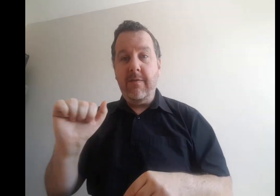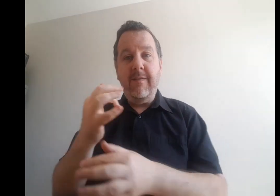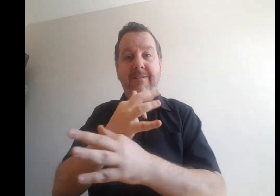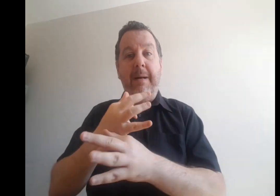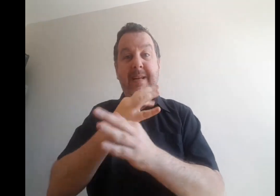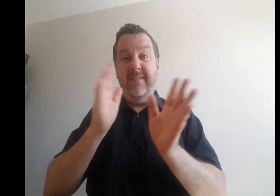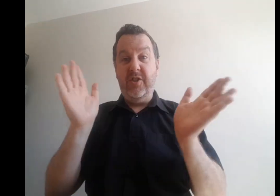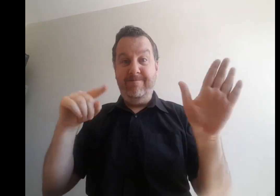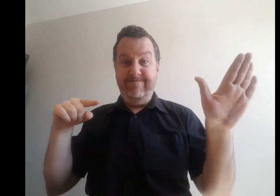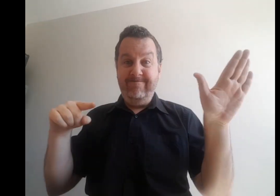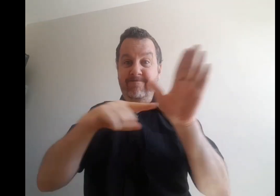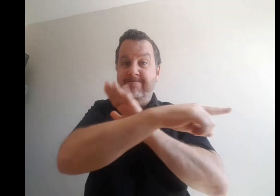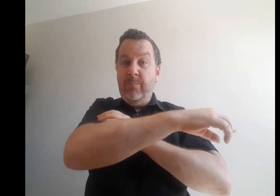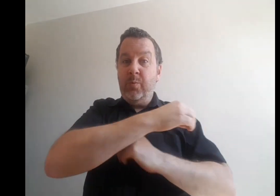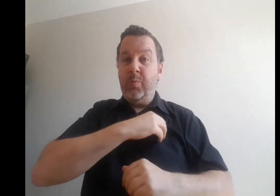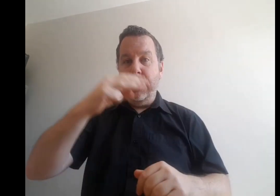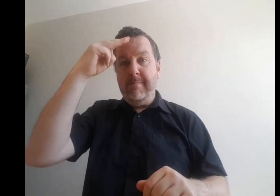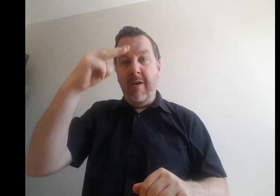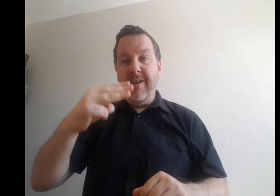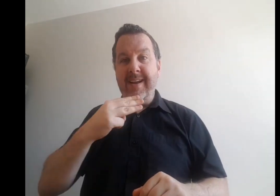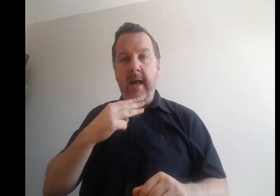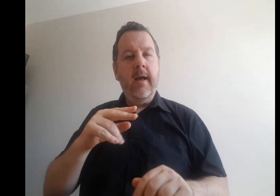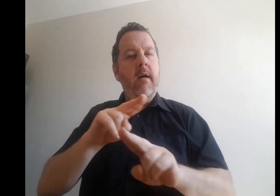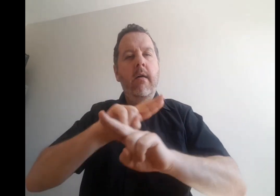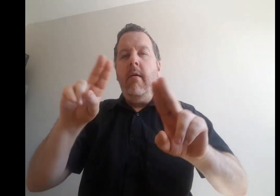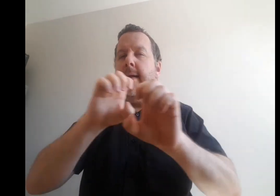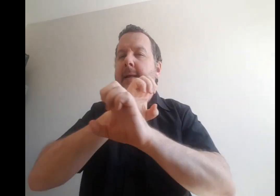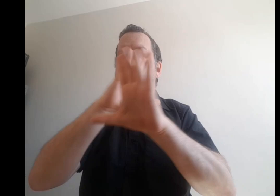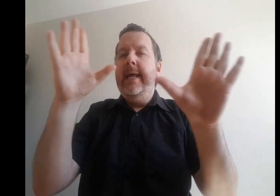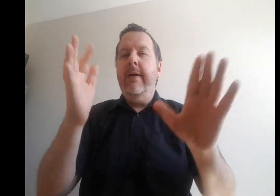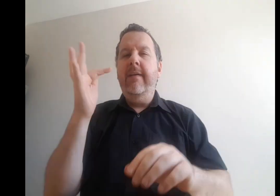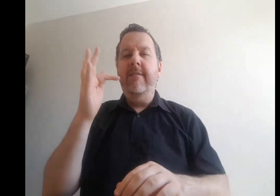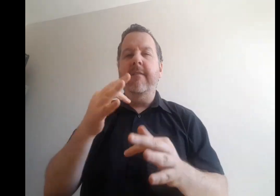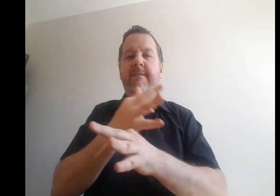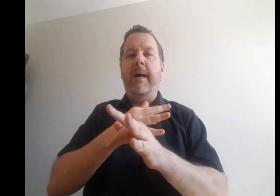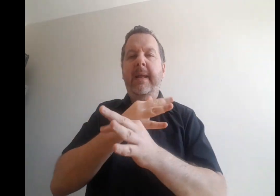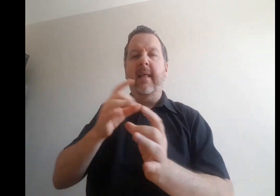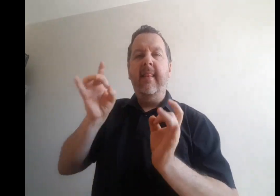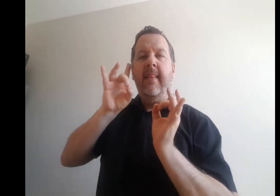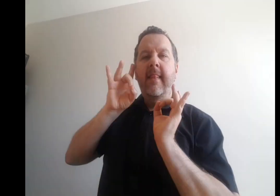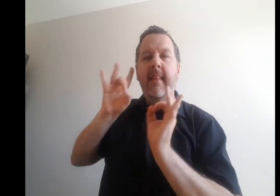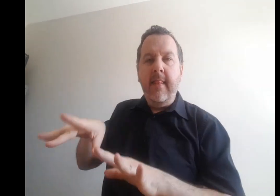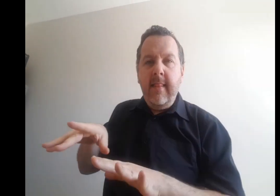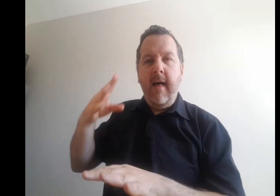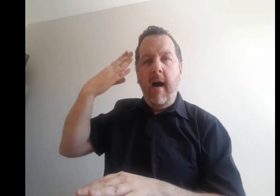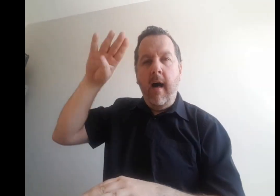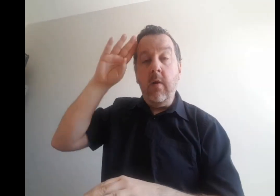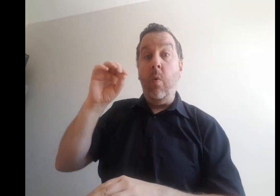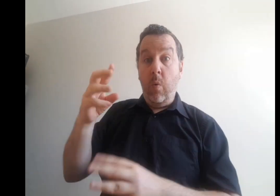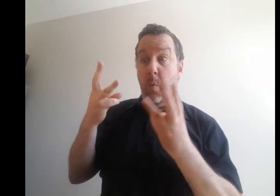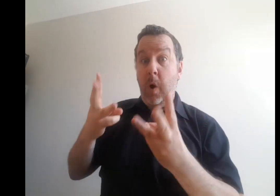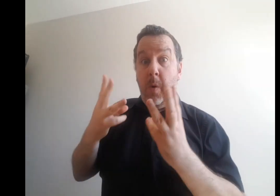It's not quite clear whether her family deliberately left her in Ireland,